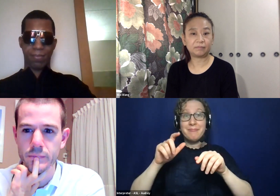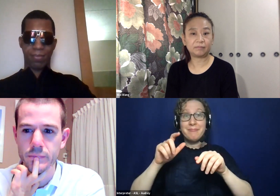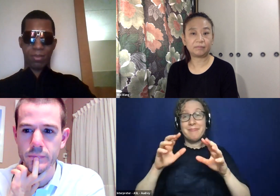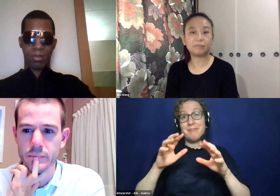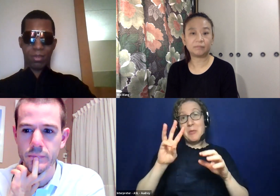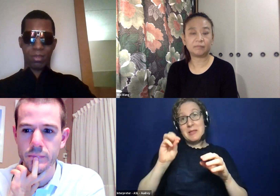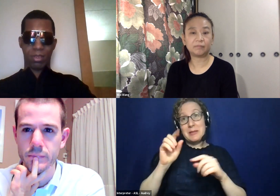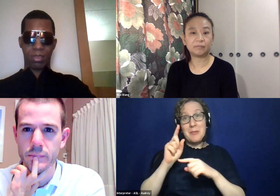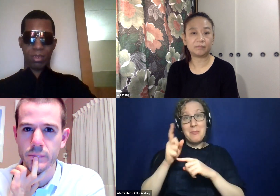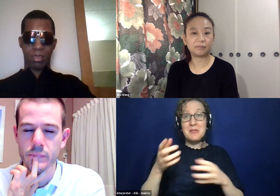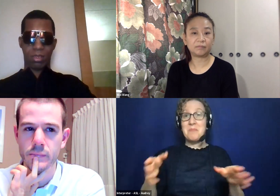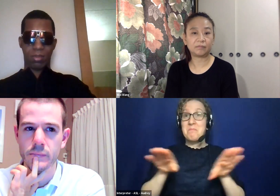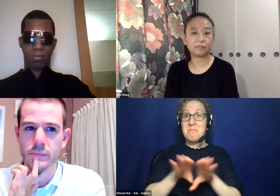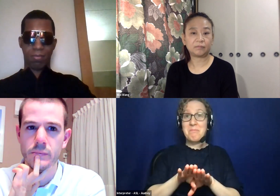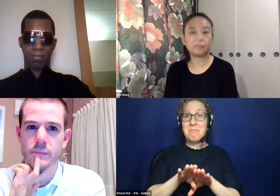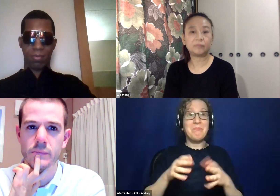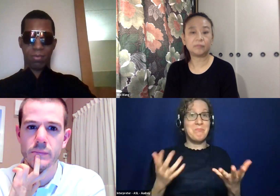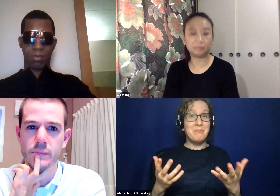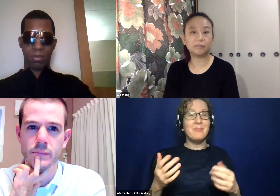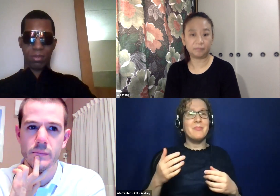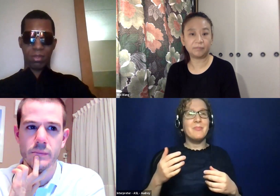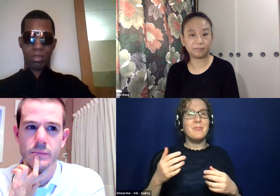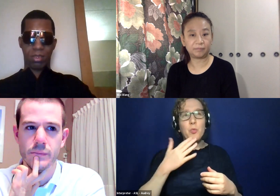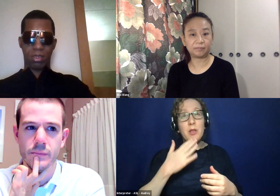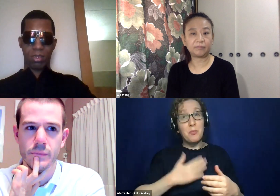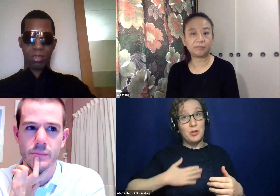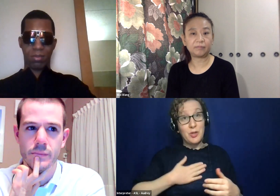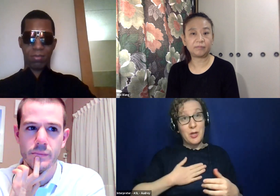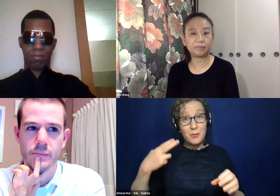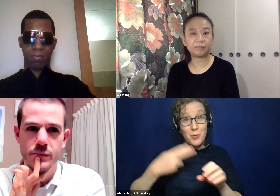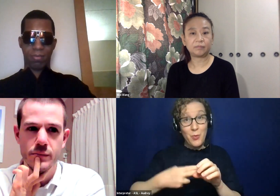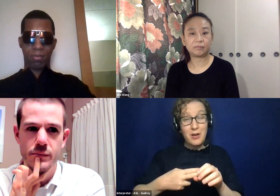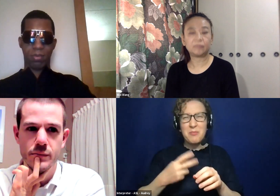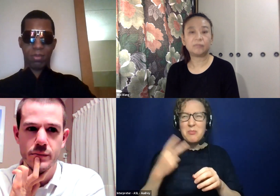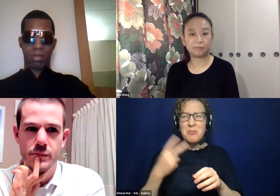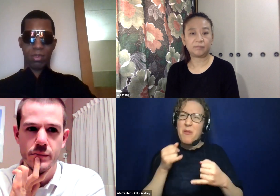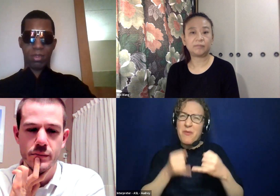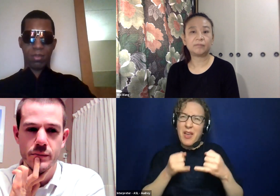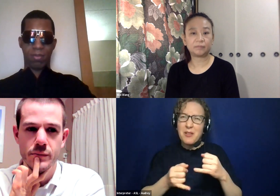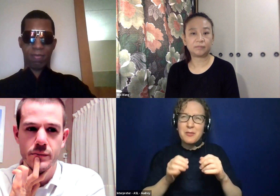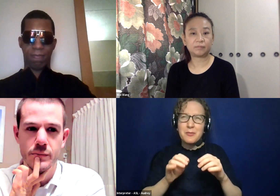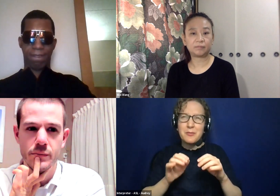and I just appreciate everybody joining. A couple final clarifications. Fulbright,